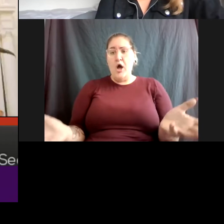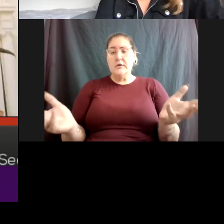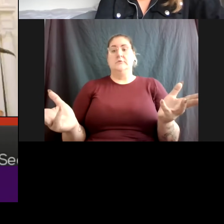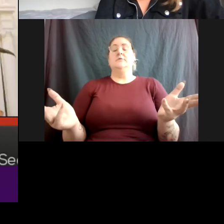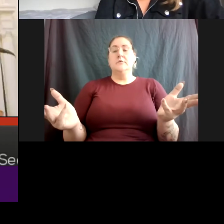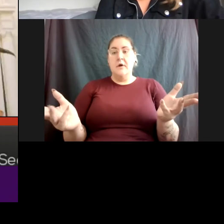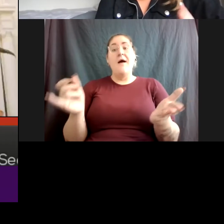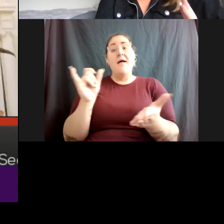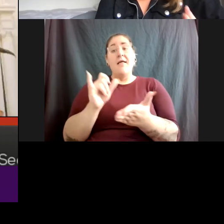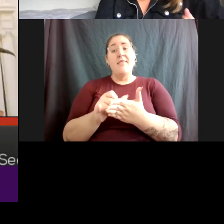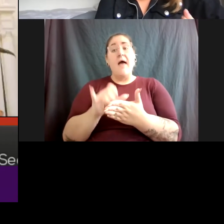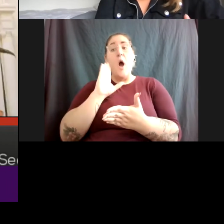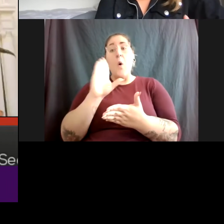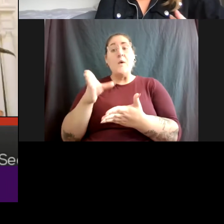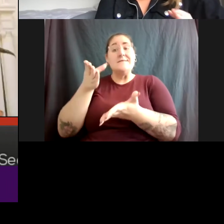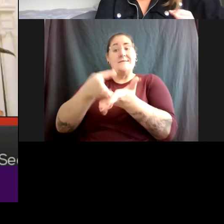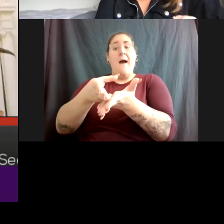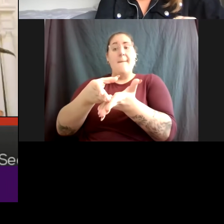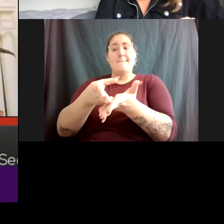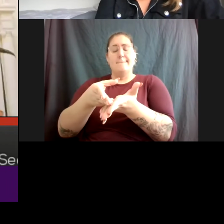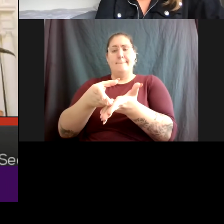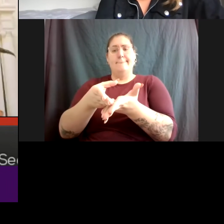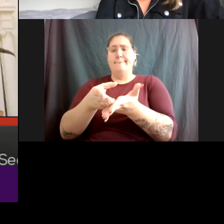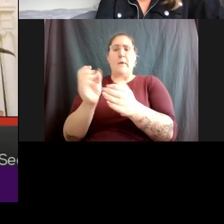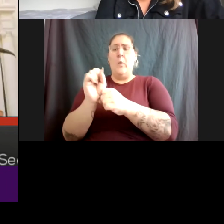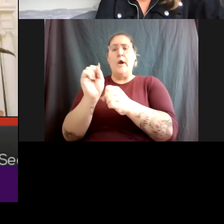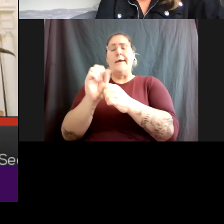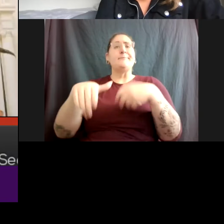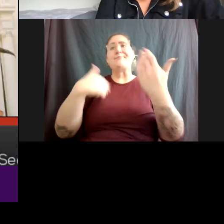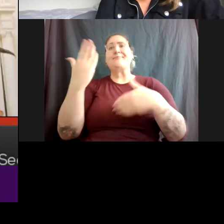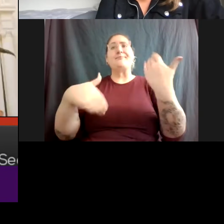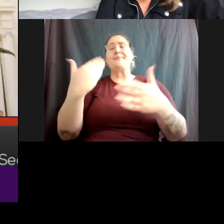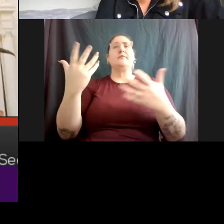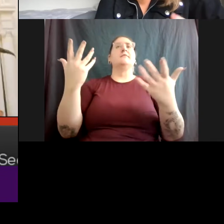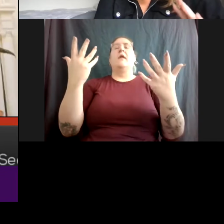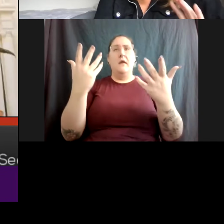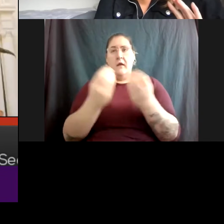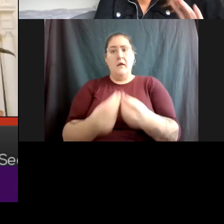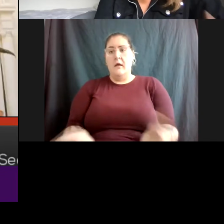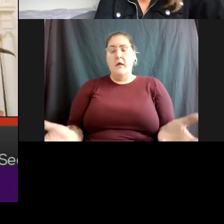you in your path, so you shouldn't be putting priority content there. So, we have got wanted